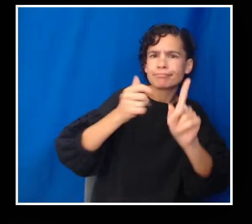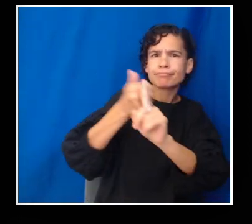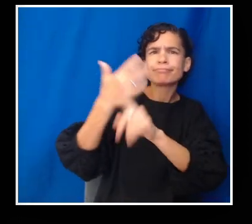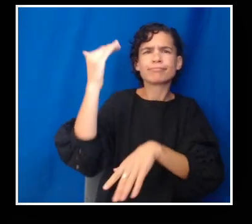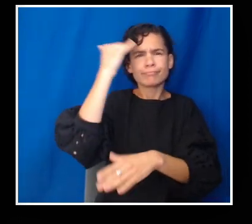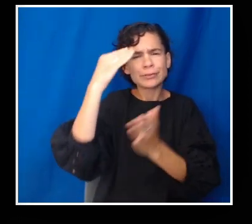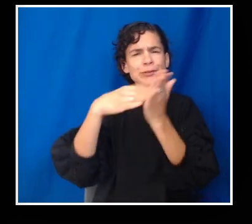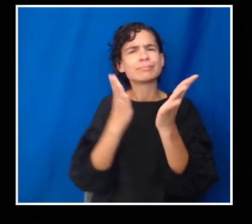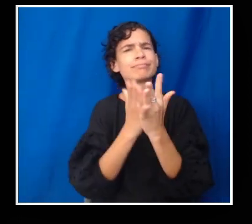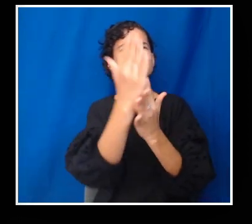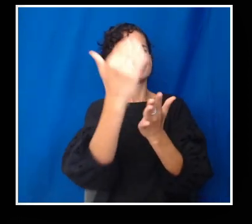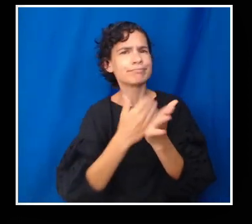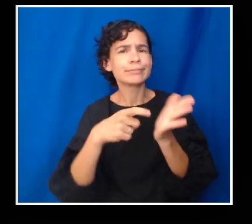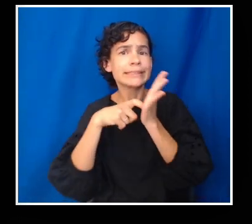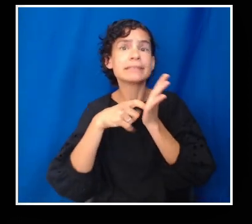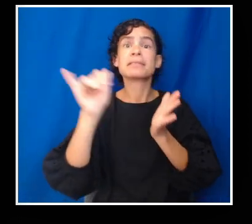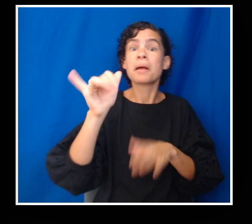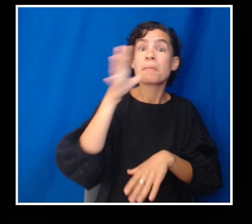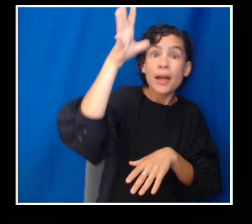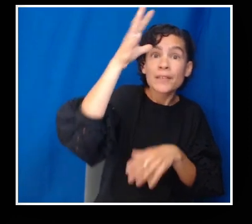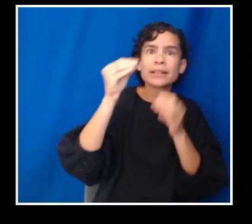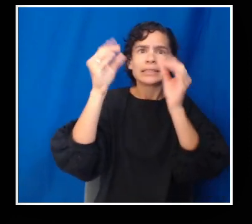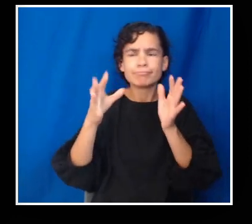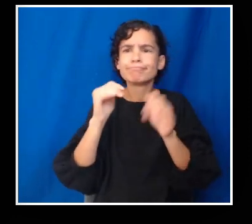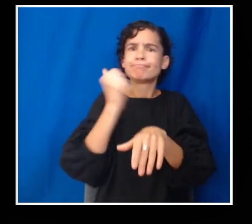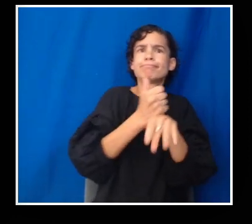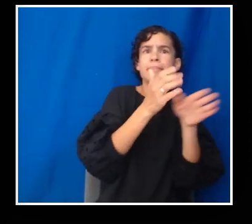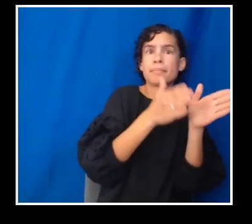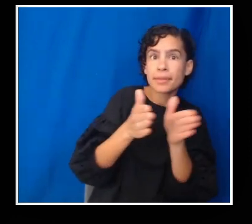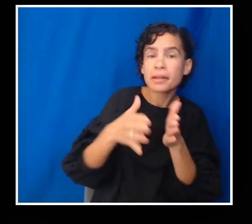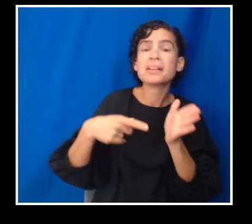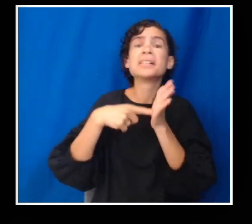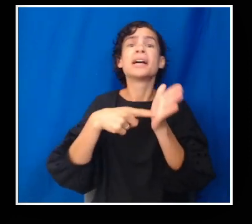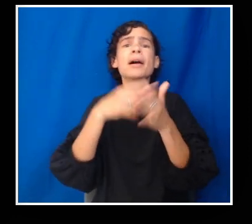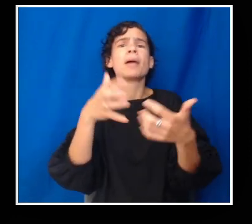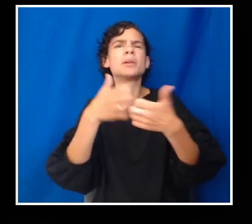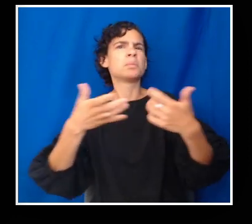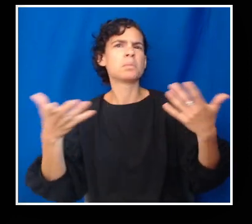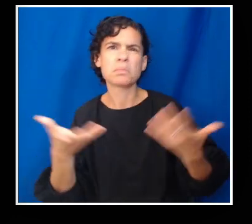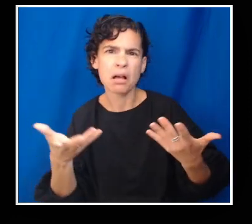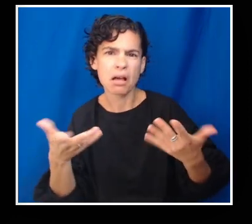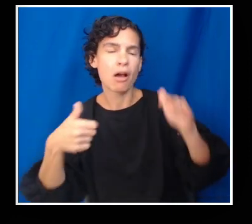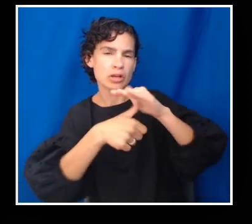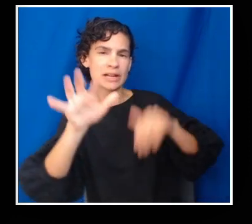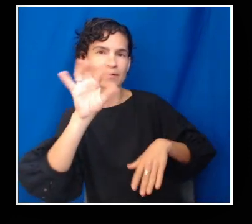with the needs of the student, like parents and teachers. Some examples of accommodations provided through a 504 Plan could be: